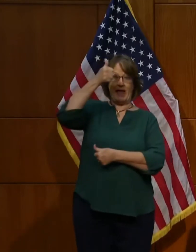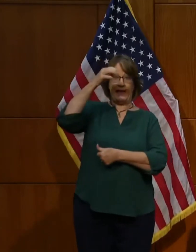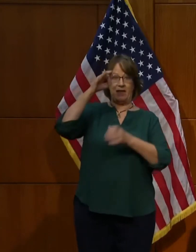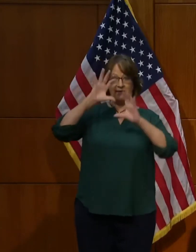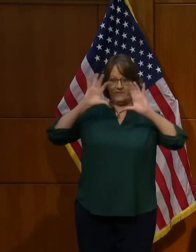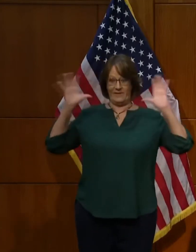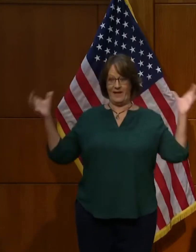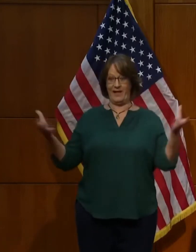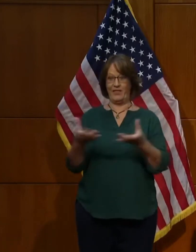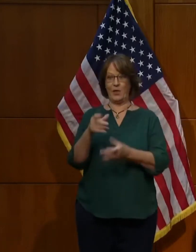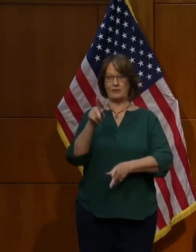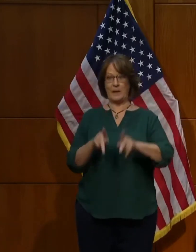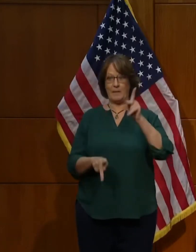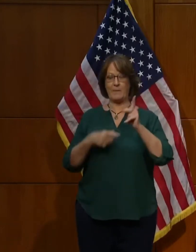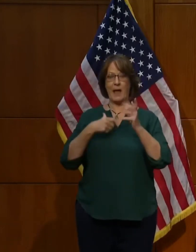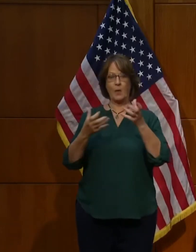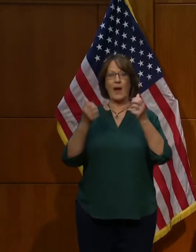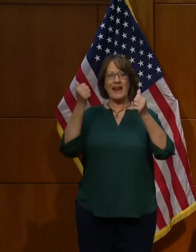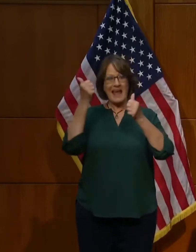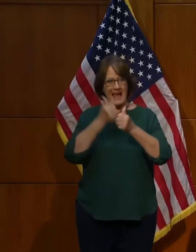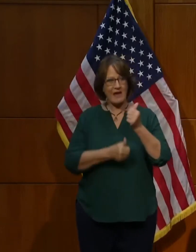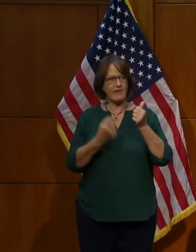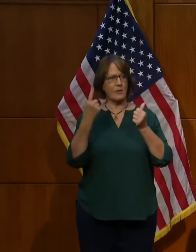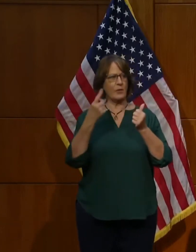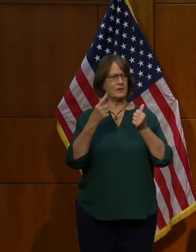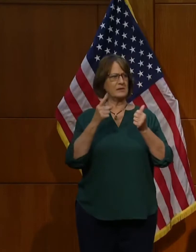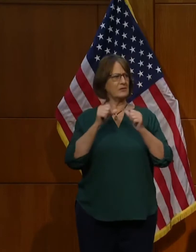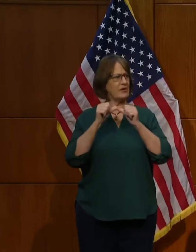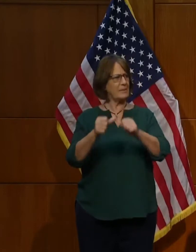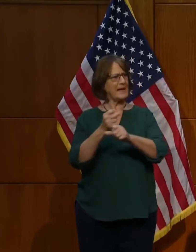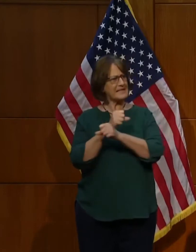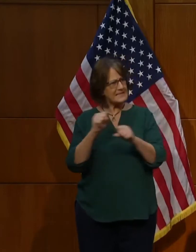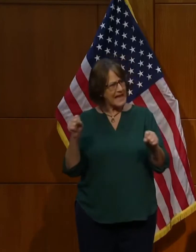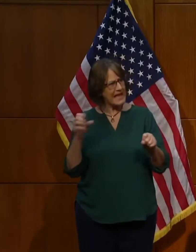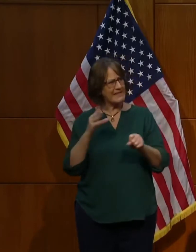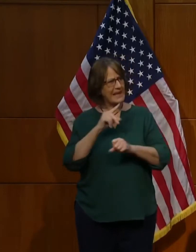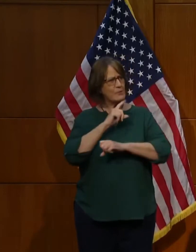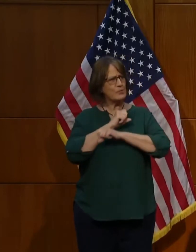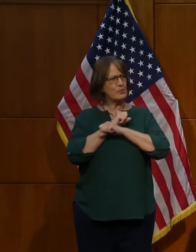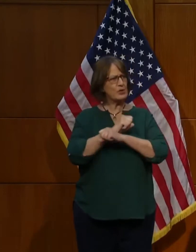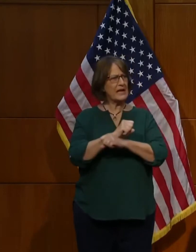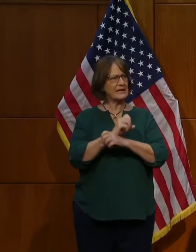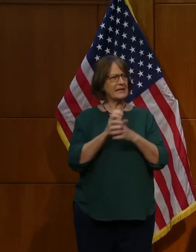I want everyone to be as safe and protected as possible.